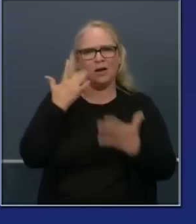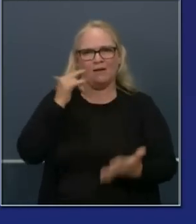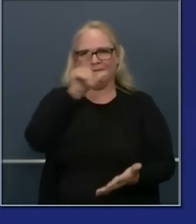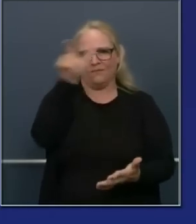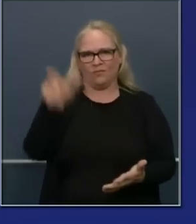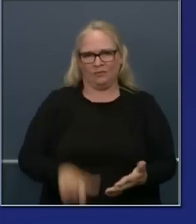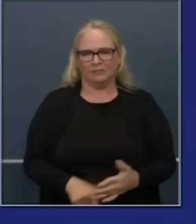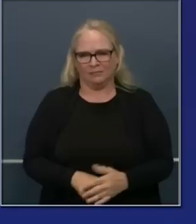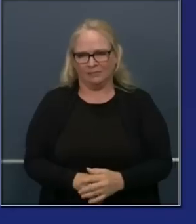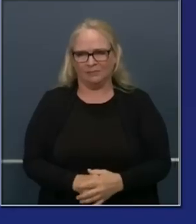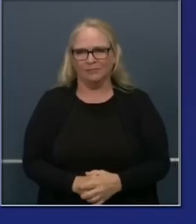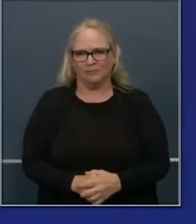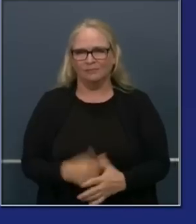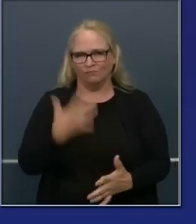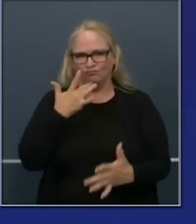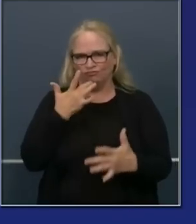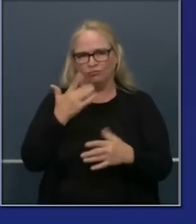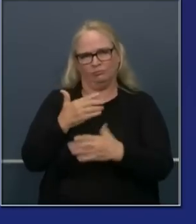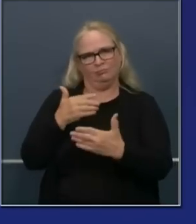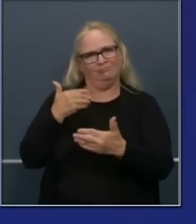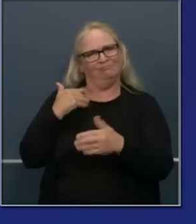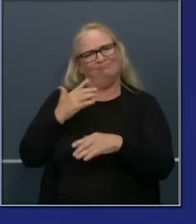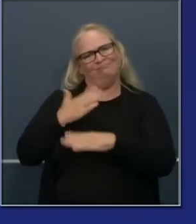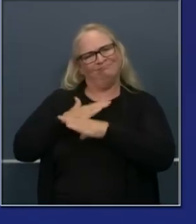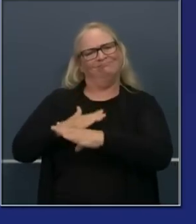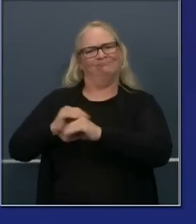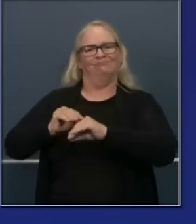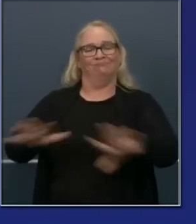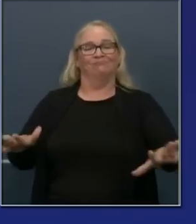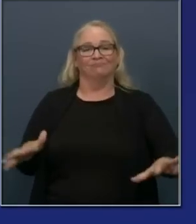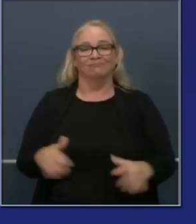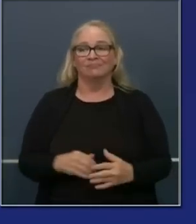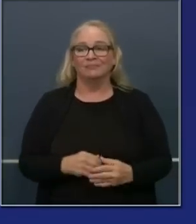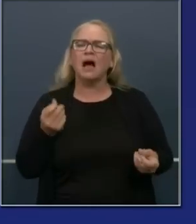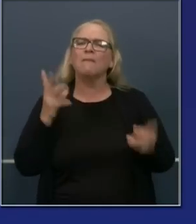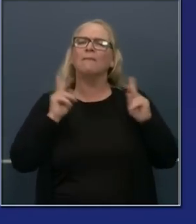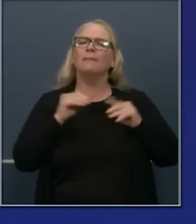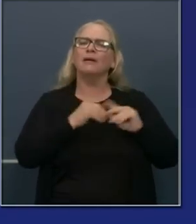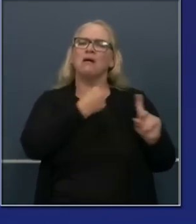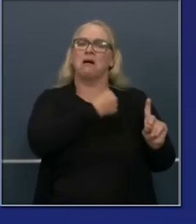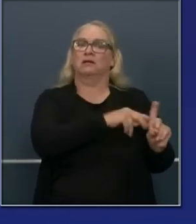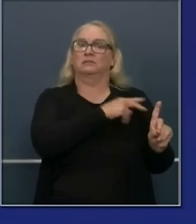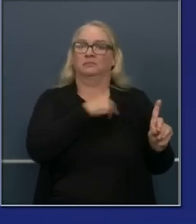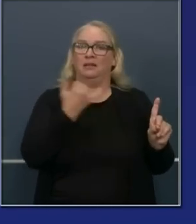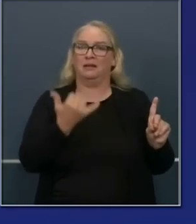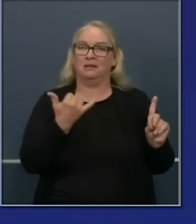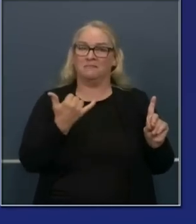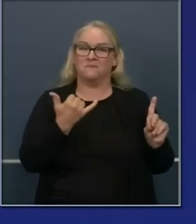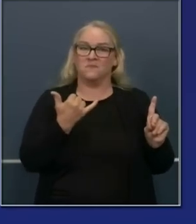TO 16% BUT WE WANT TO SEE A DECLINE NOT A REDUCTION IN THE